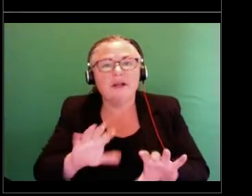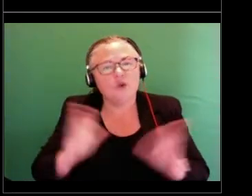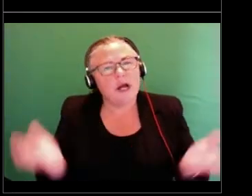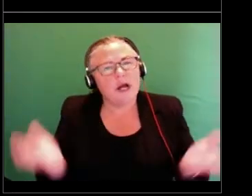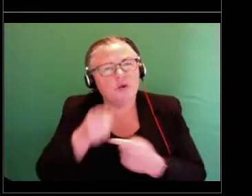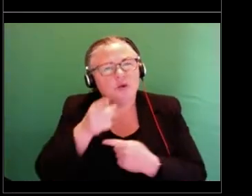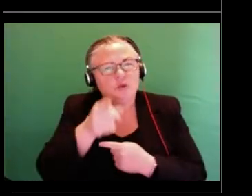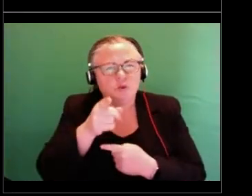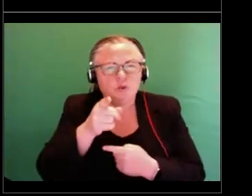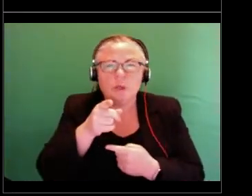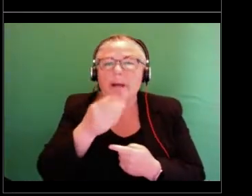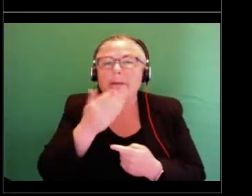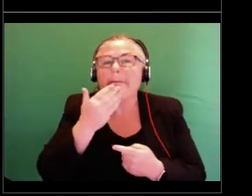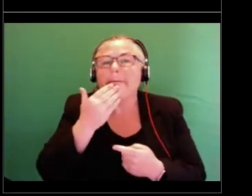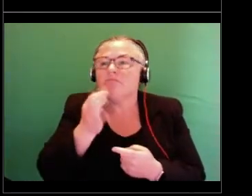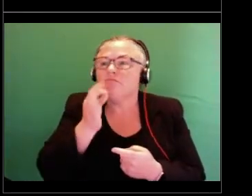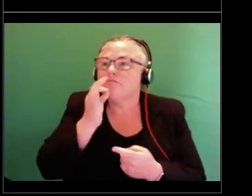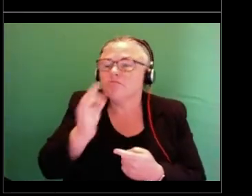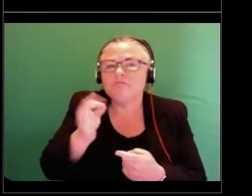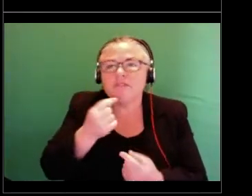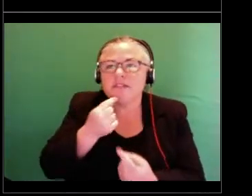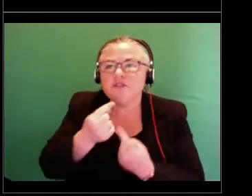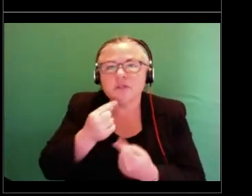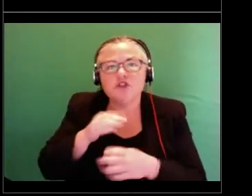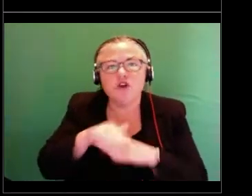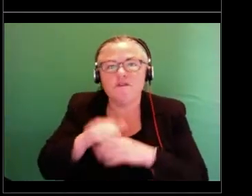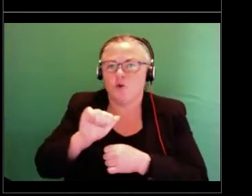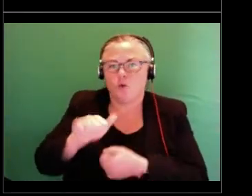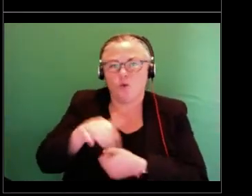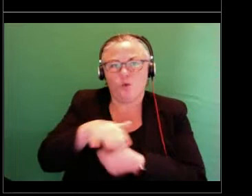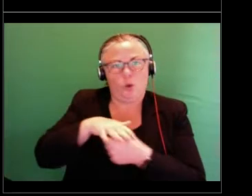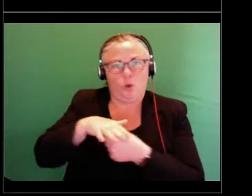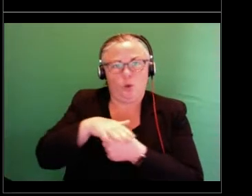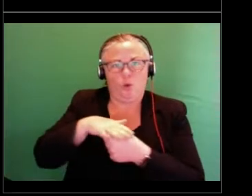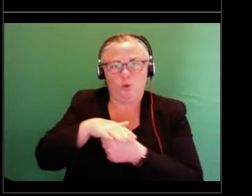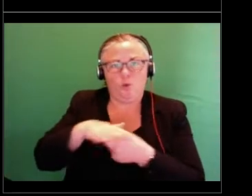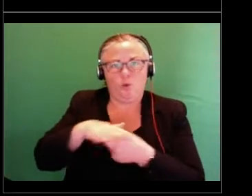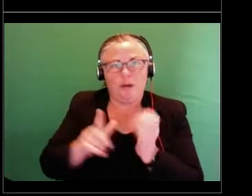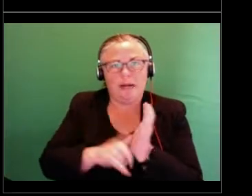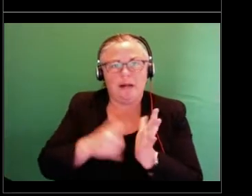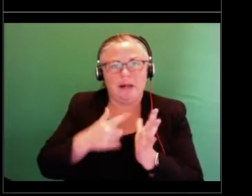Today we're just going to talk about the background of the family advocacy and support service.